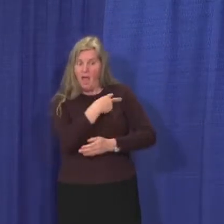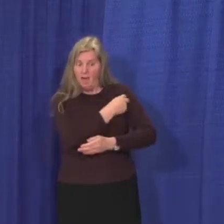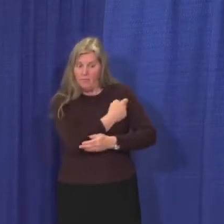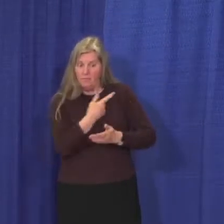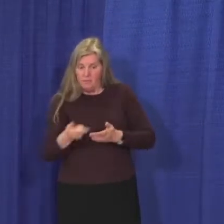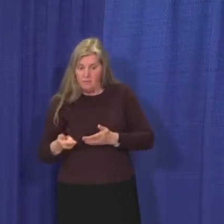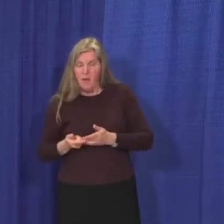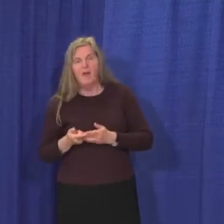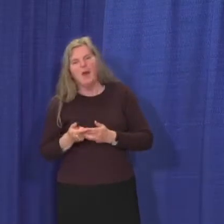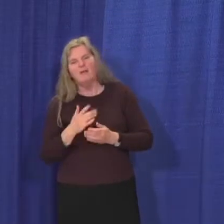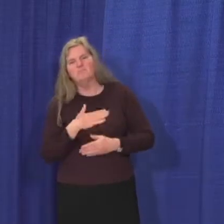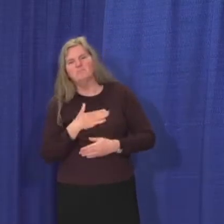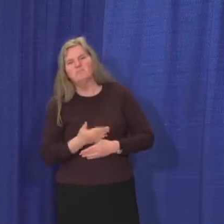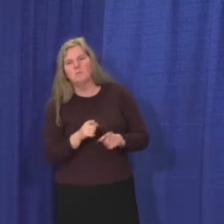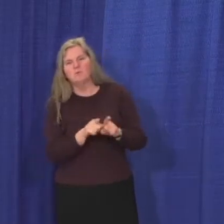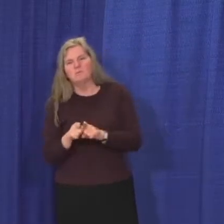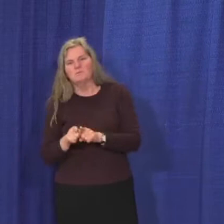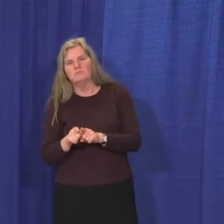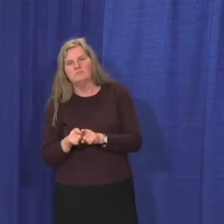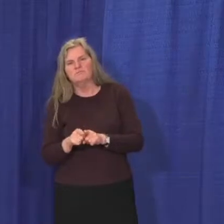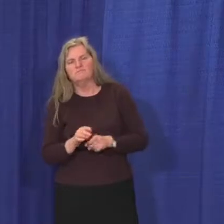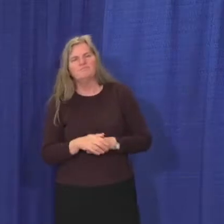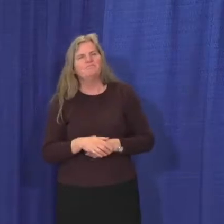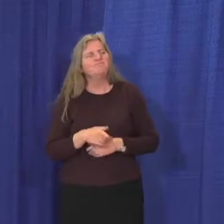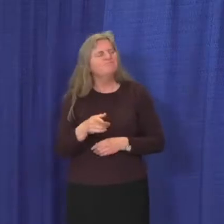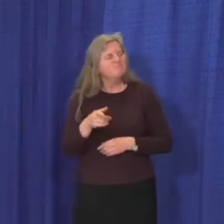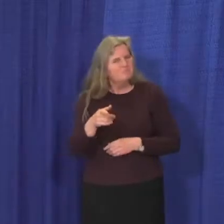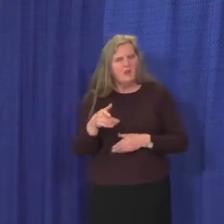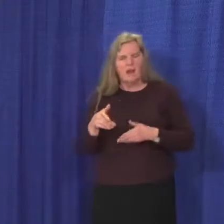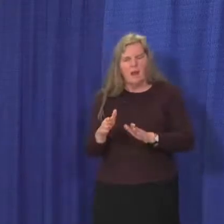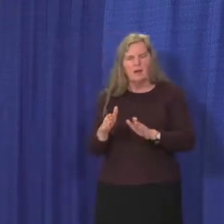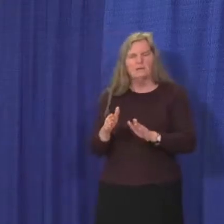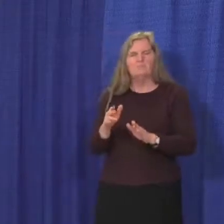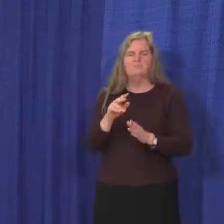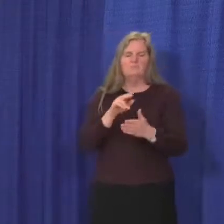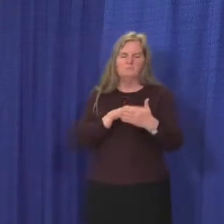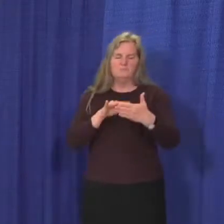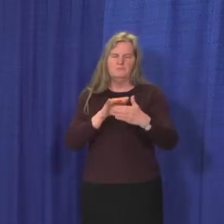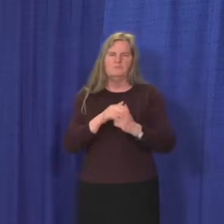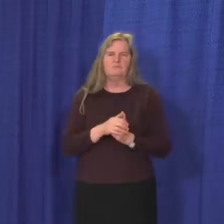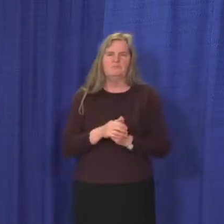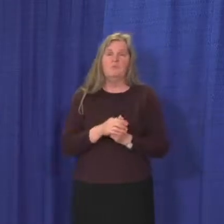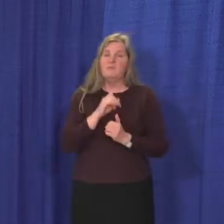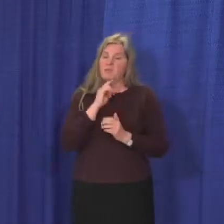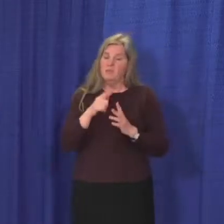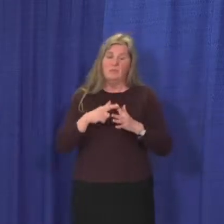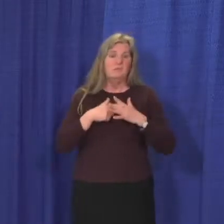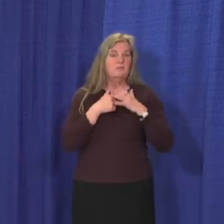vaccine status this is a new